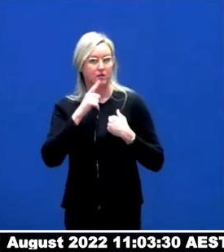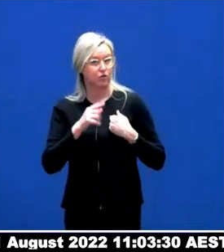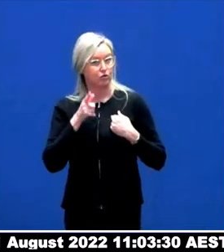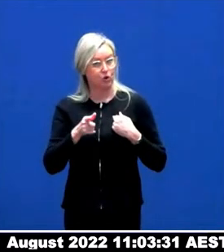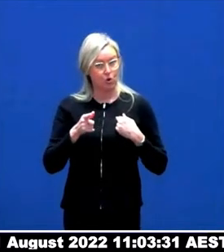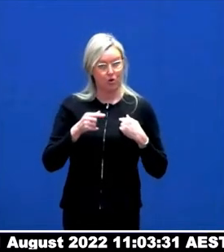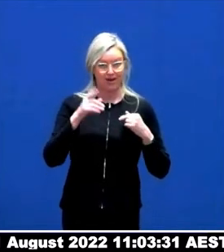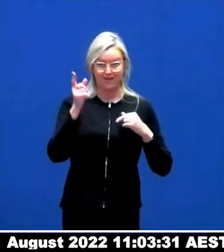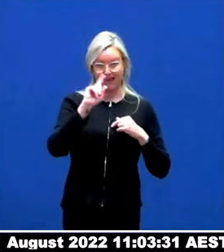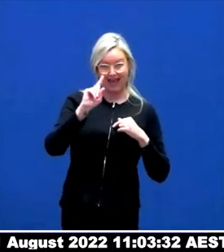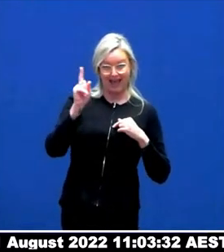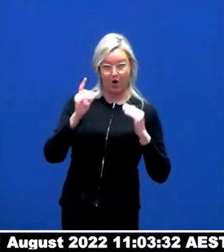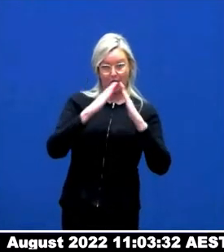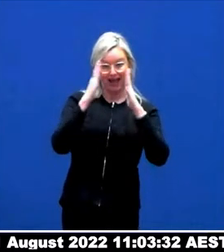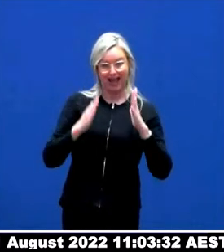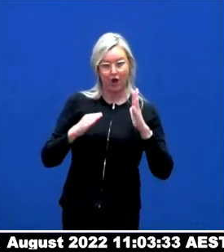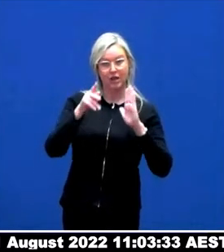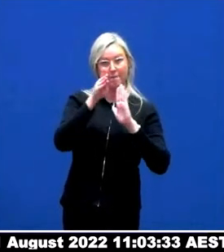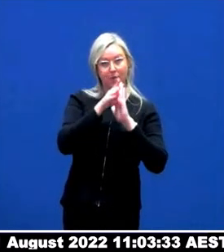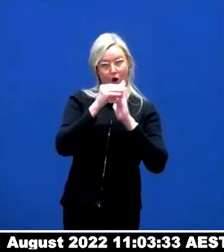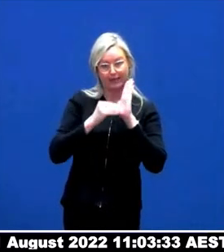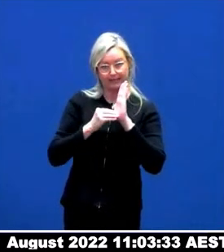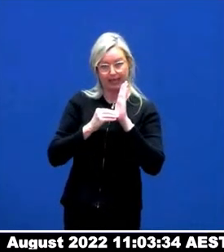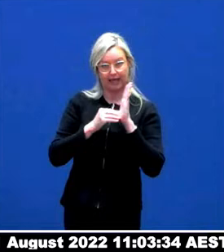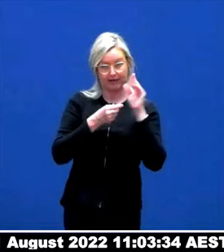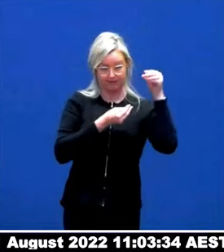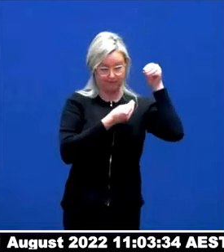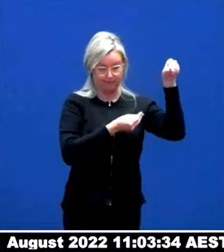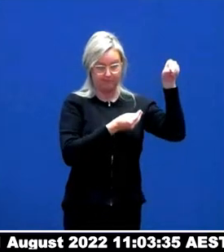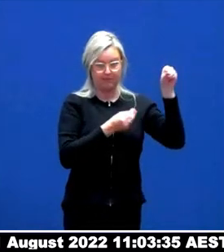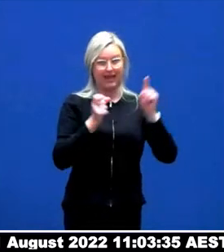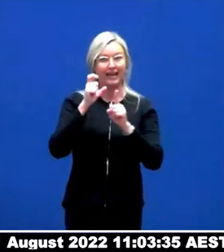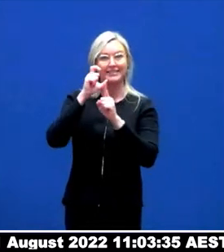not connecting with a disability policy at the Commonwealth level at the present time?